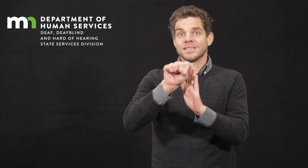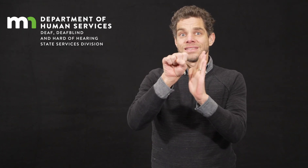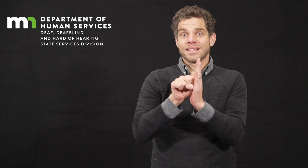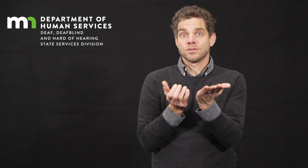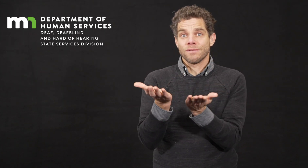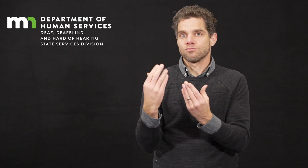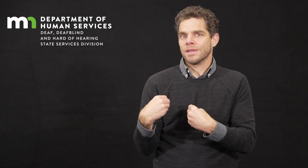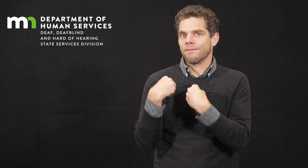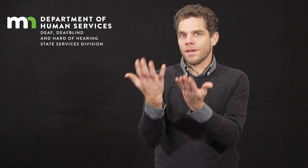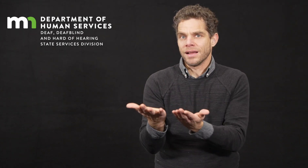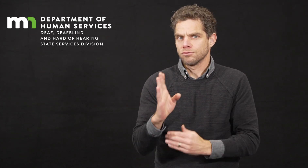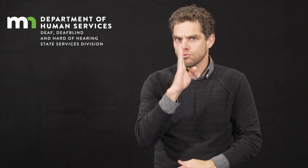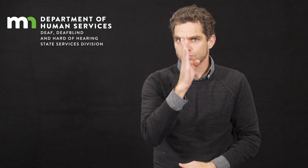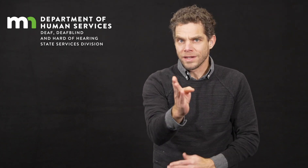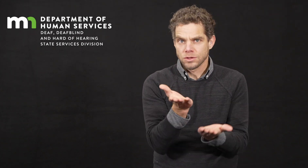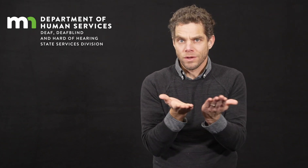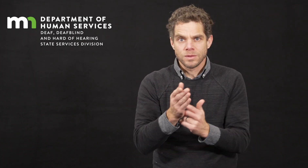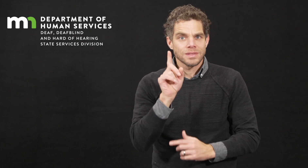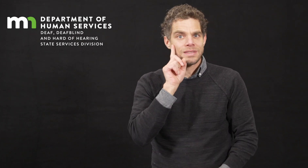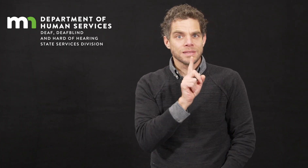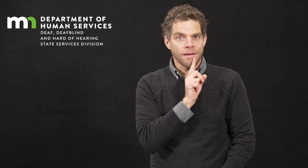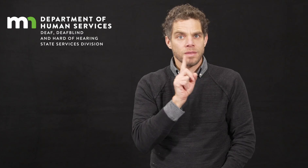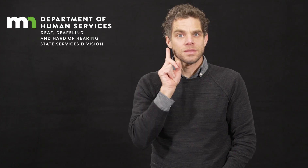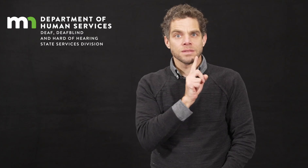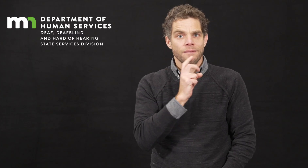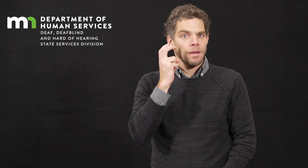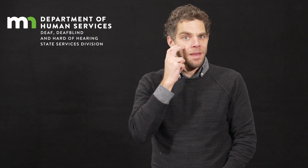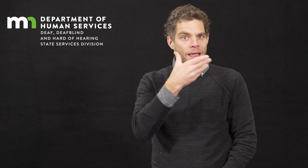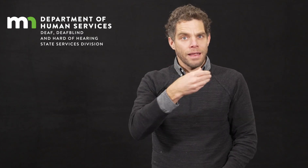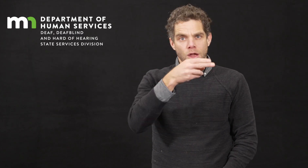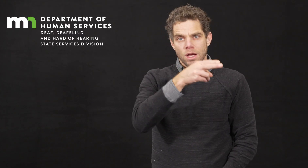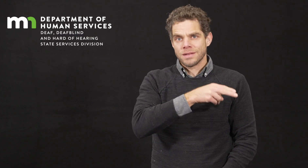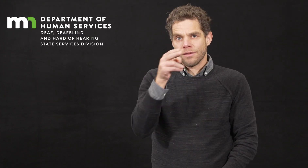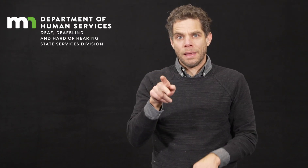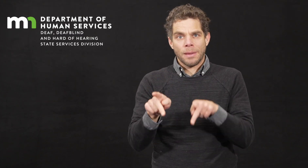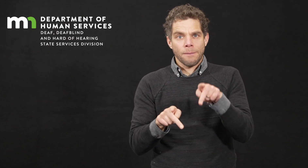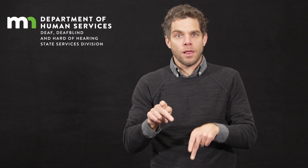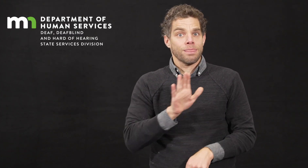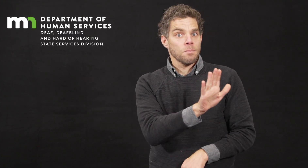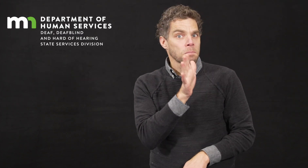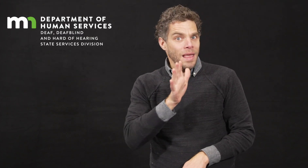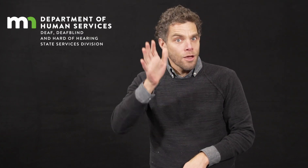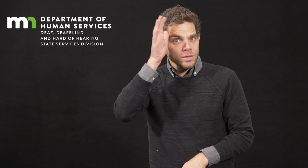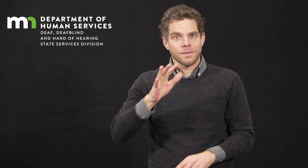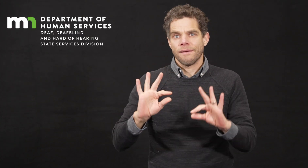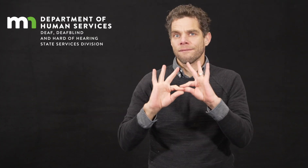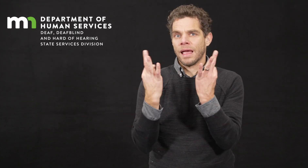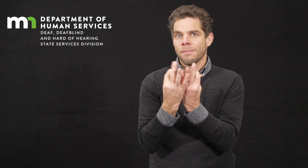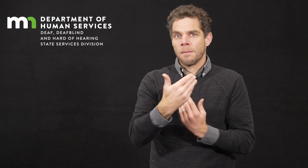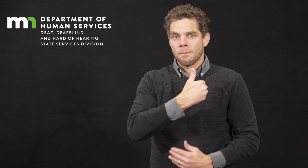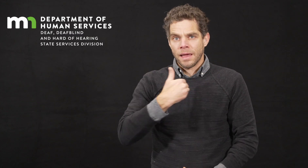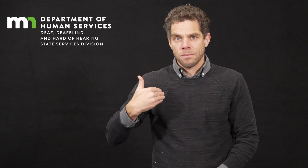State Services provides direct services to deaf, deafblind and hard of hearing people, their parents and family members,